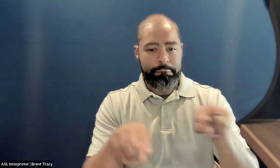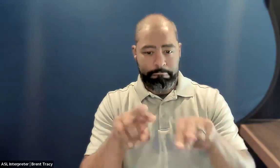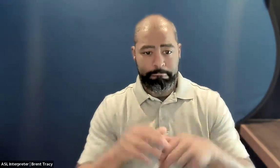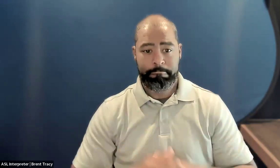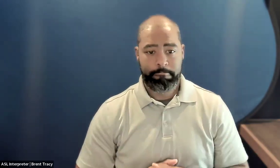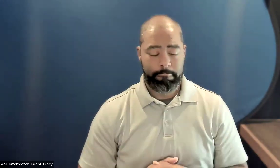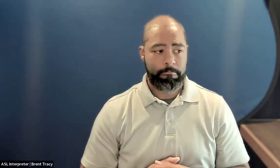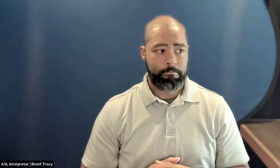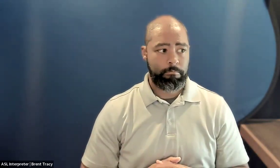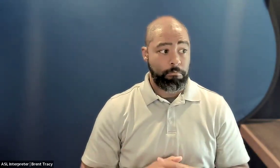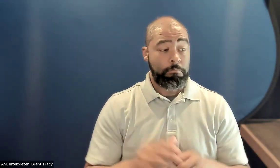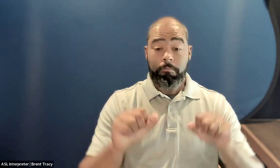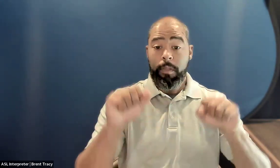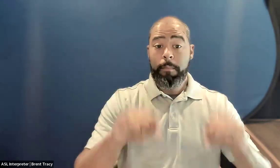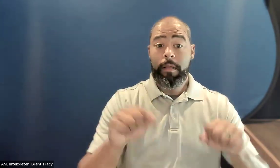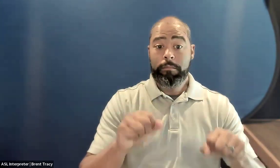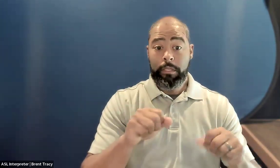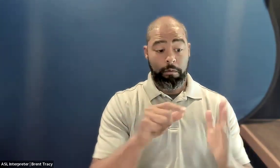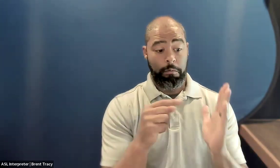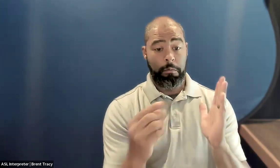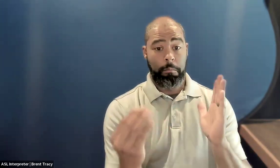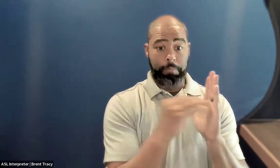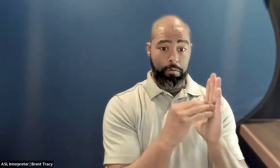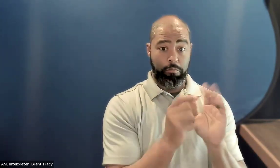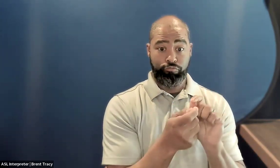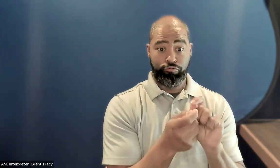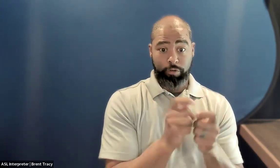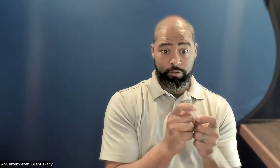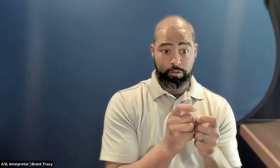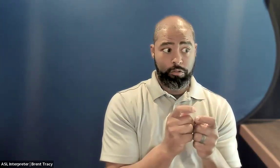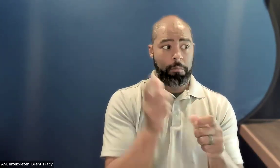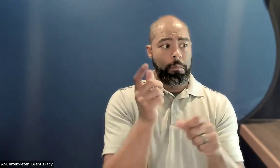As as you're well aware, we're issuing the straw proposal now,